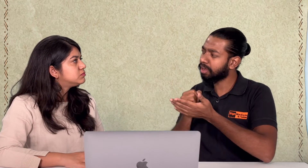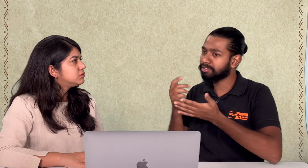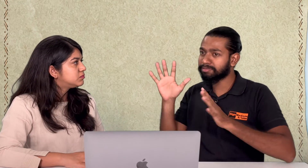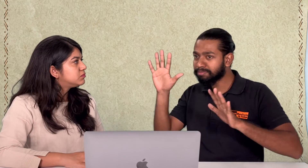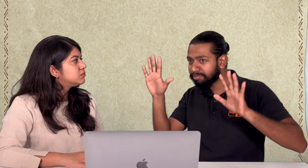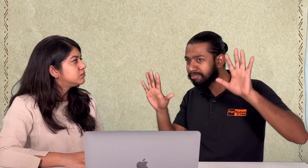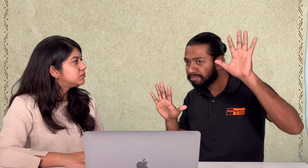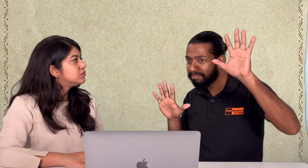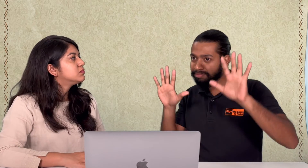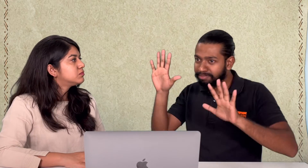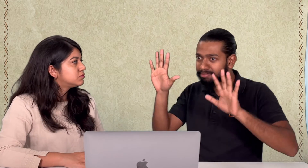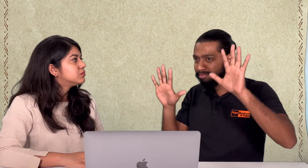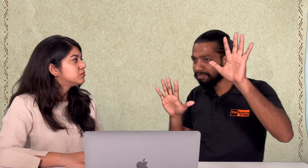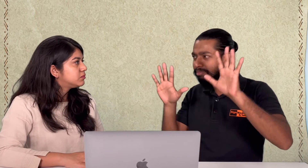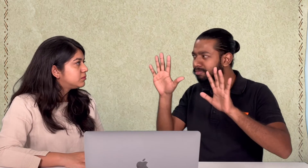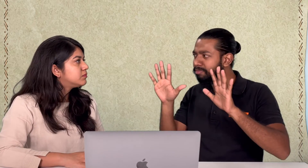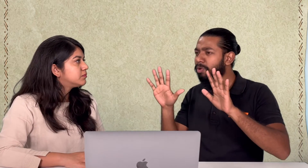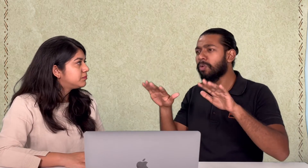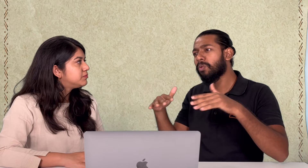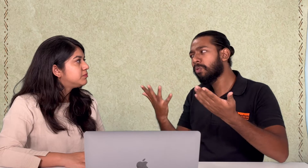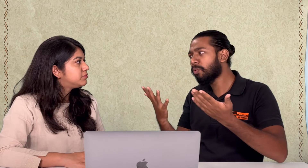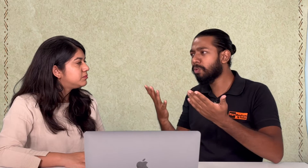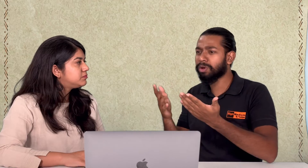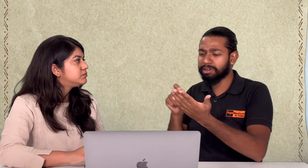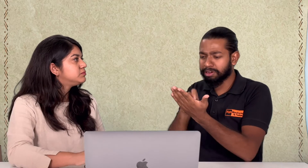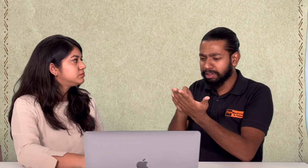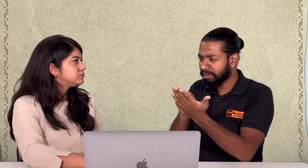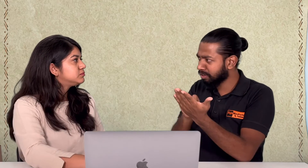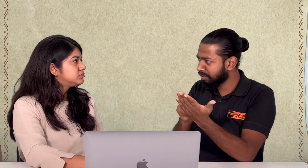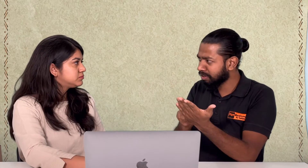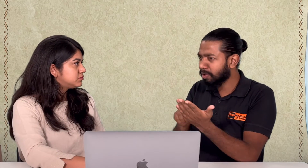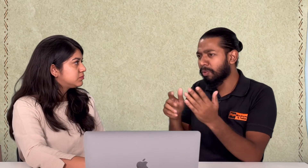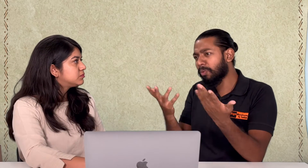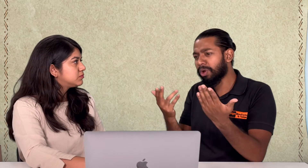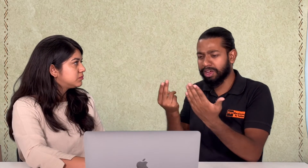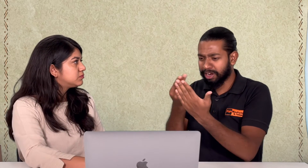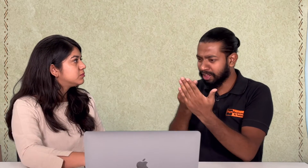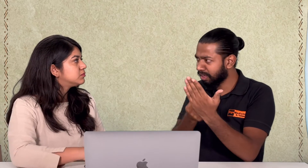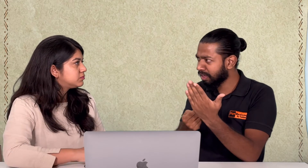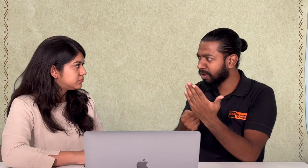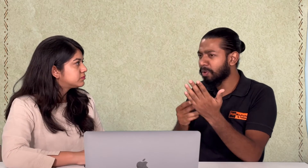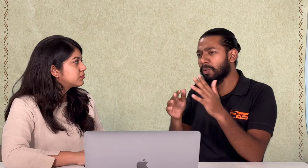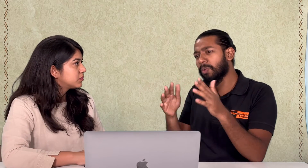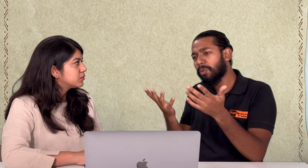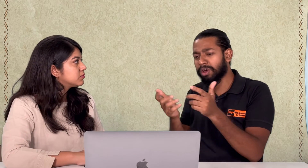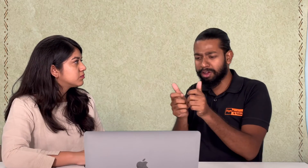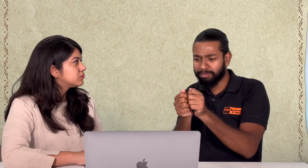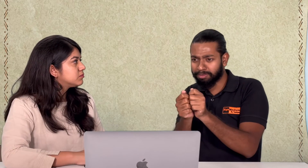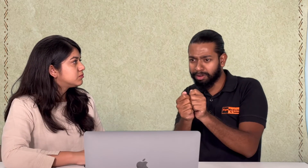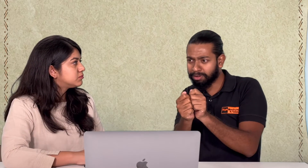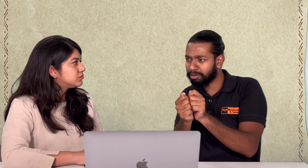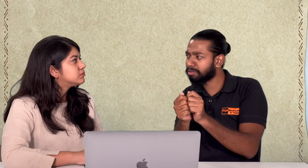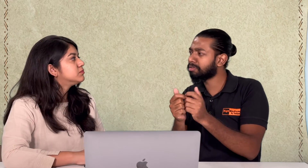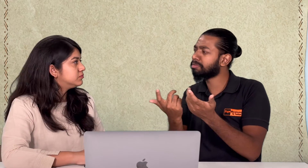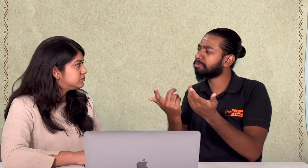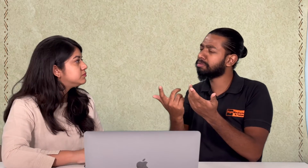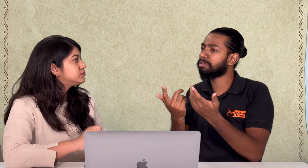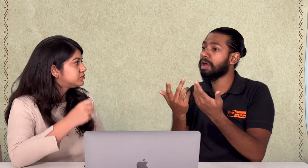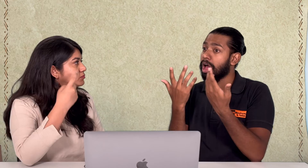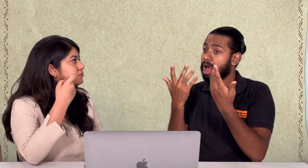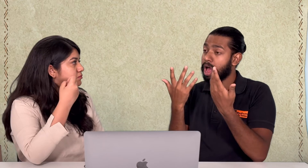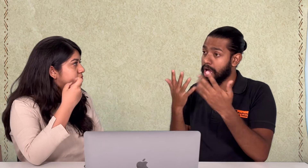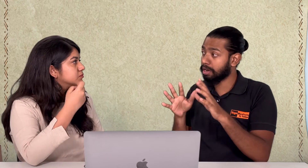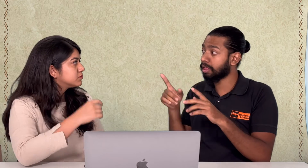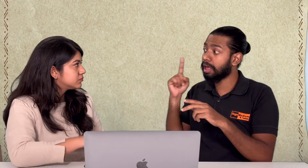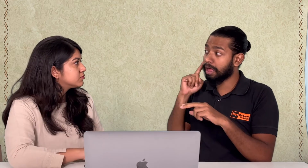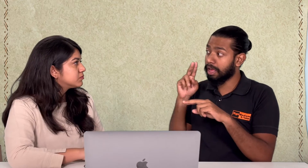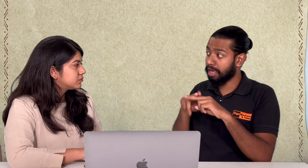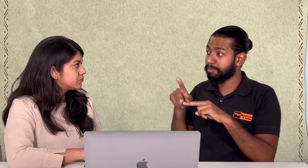They can try doing gestures, write on a paper or use their phone to type what they have to say.